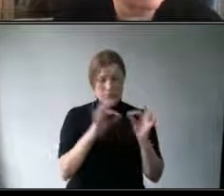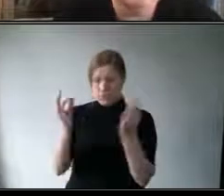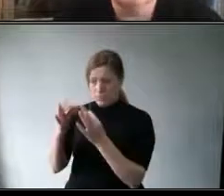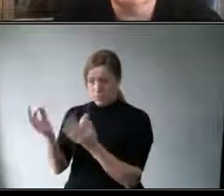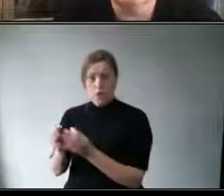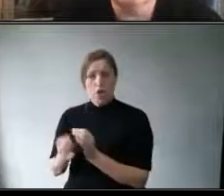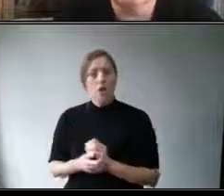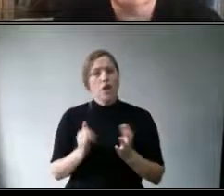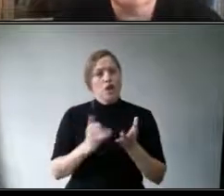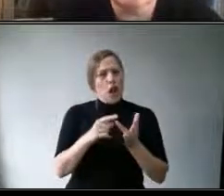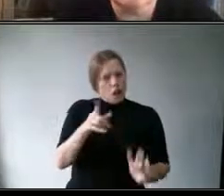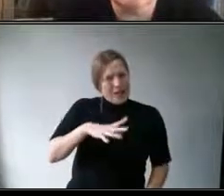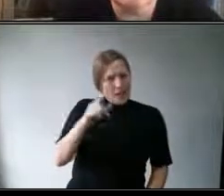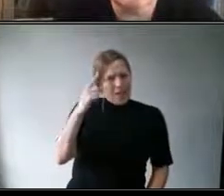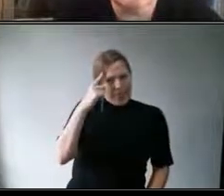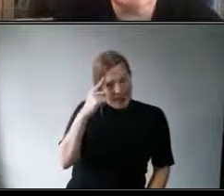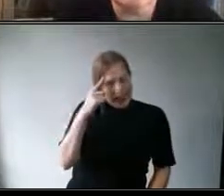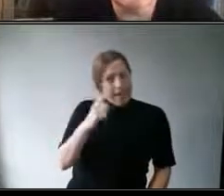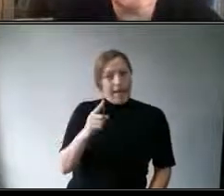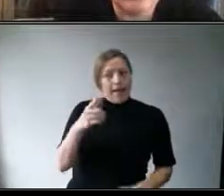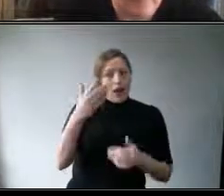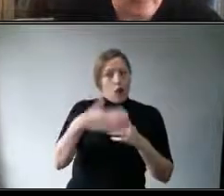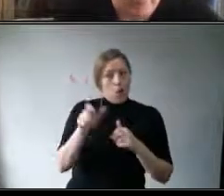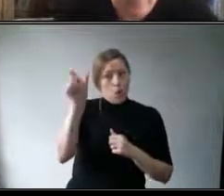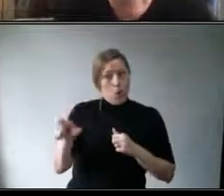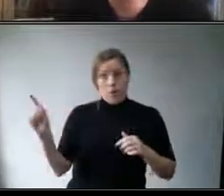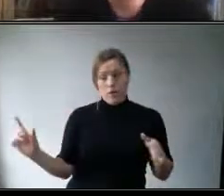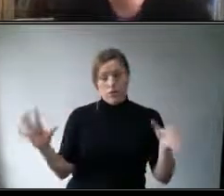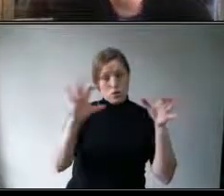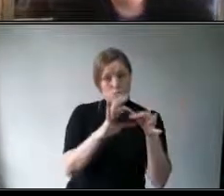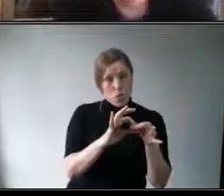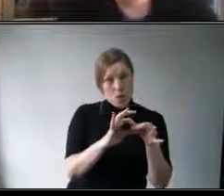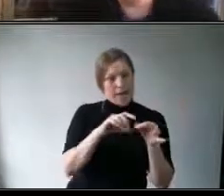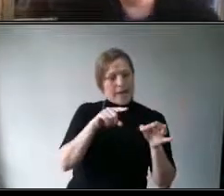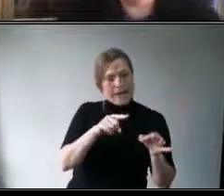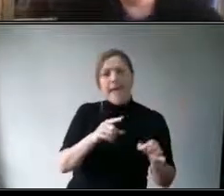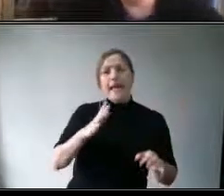has to be real has to give the person access to something where they can see the results